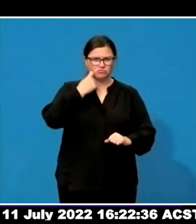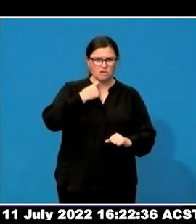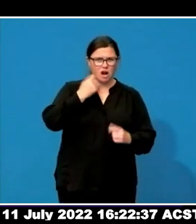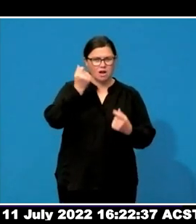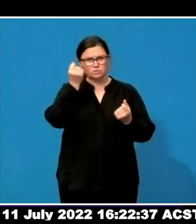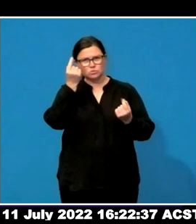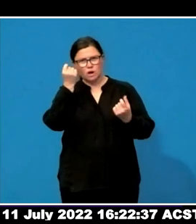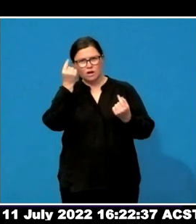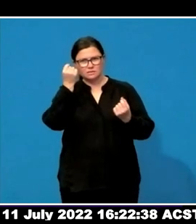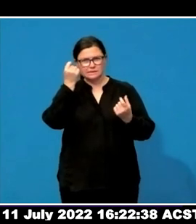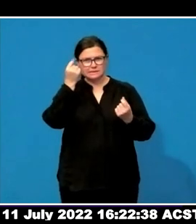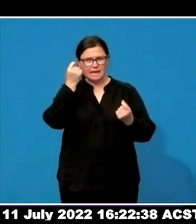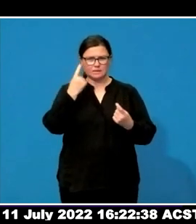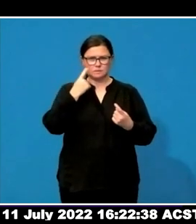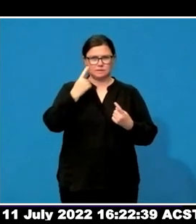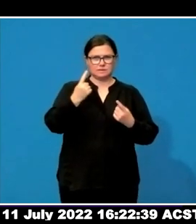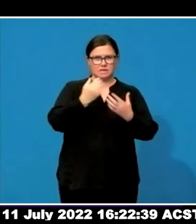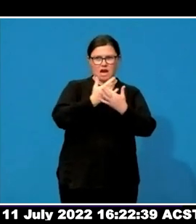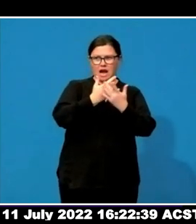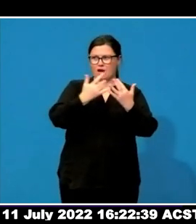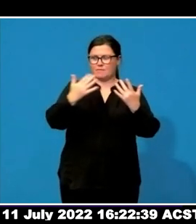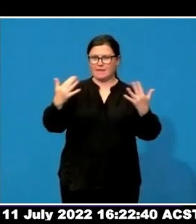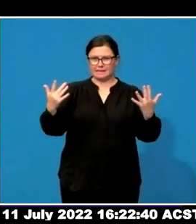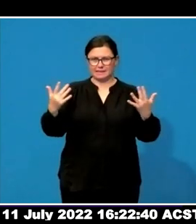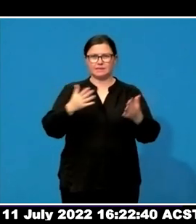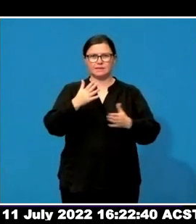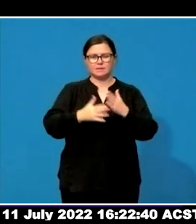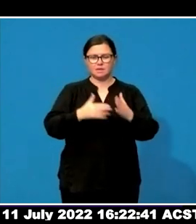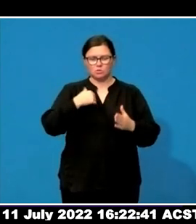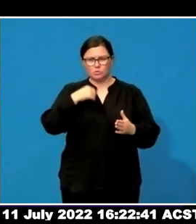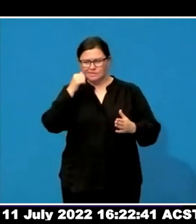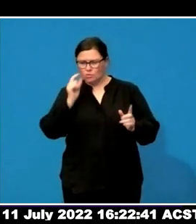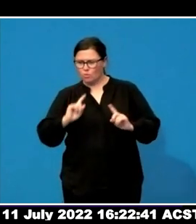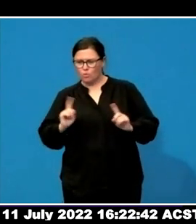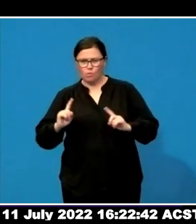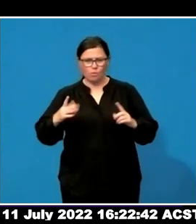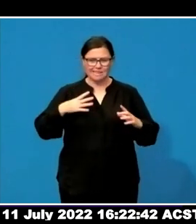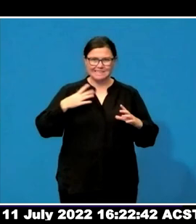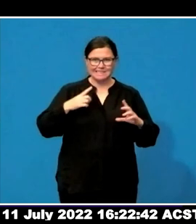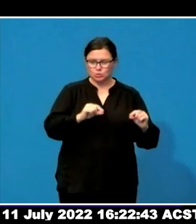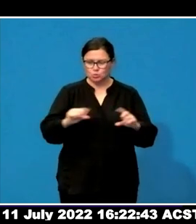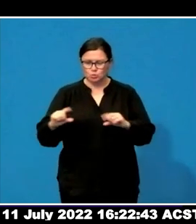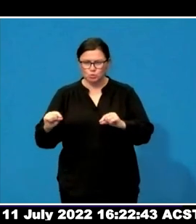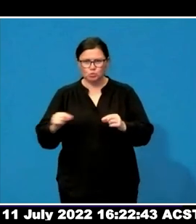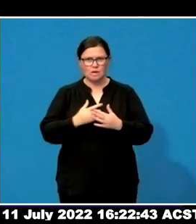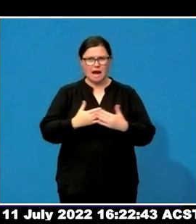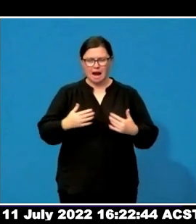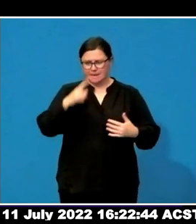to be done to do - achieve the sort of training programs that you've been talking